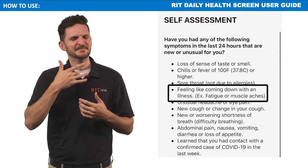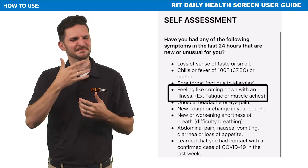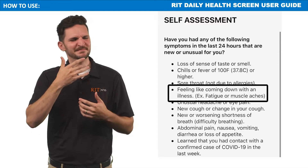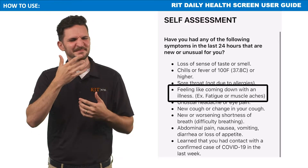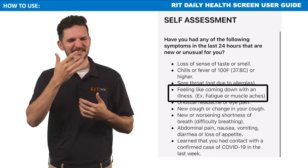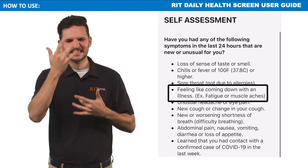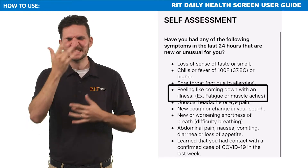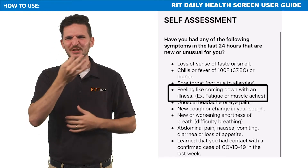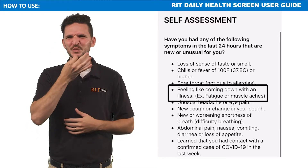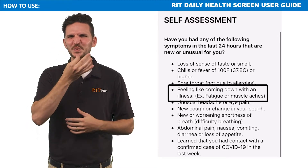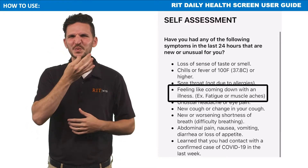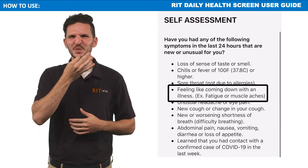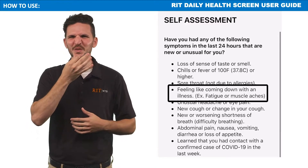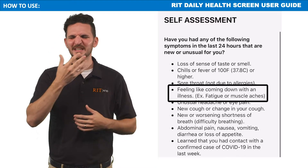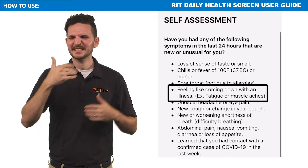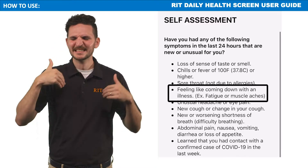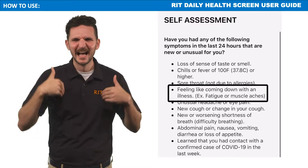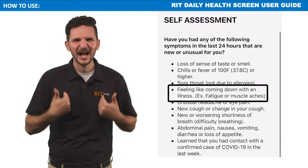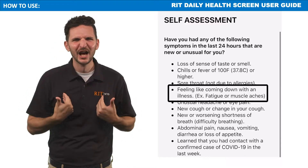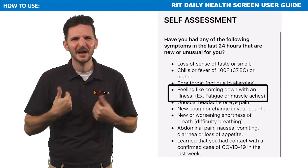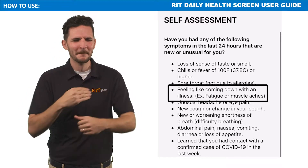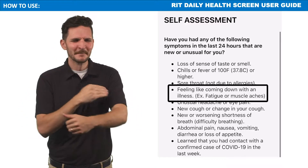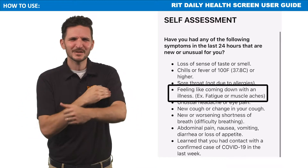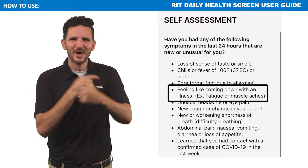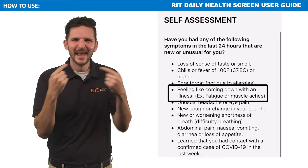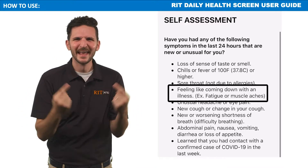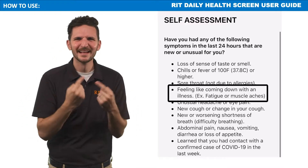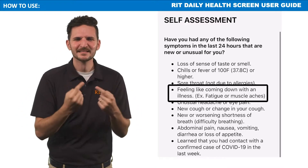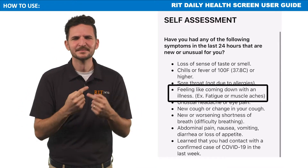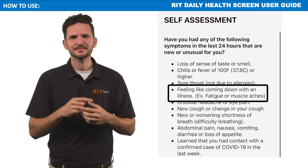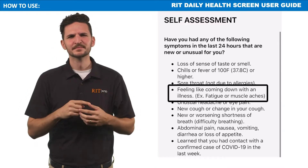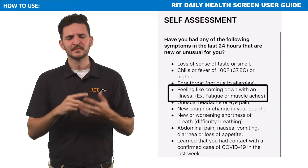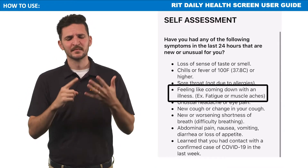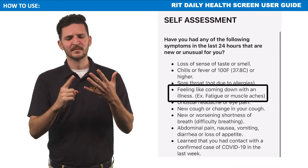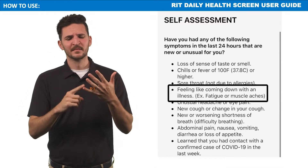● Feeling ill, tired, or muscle aches